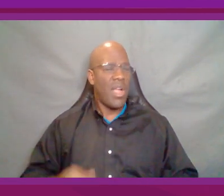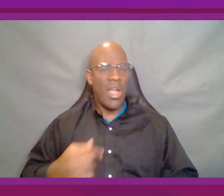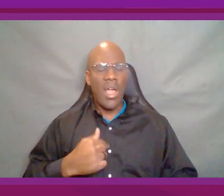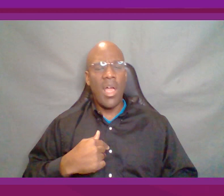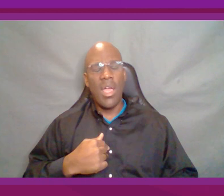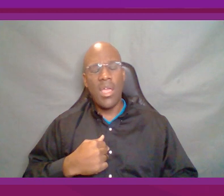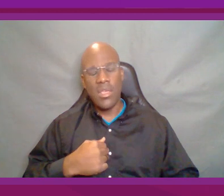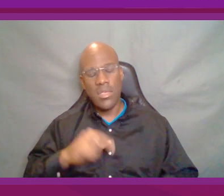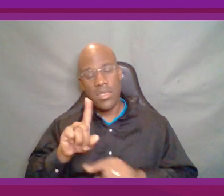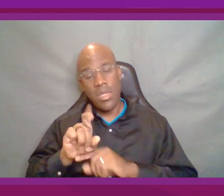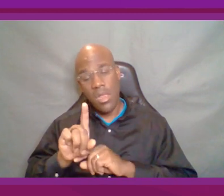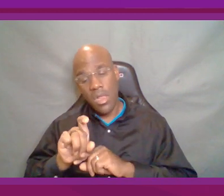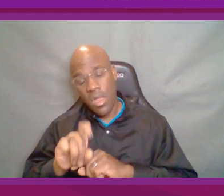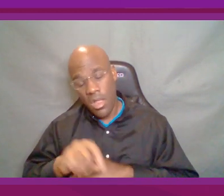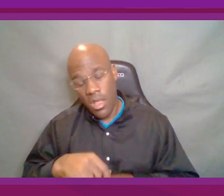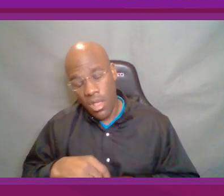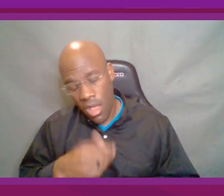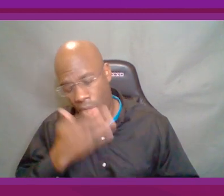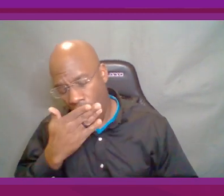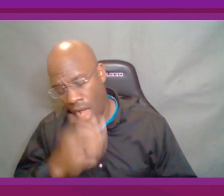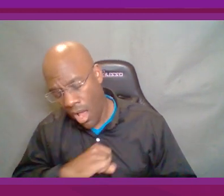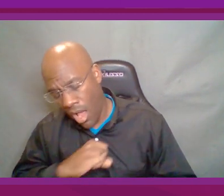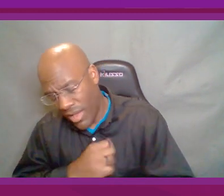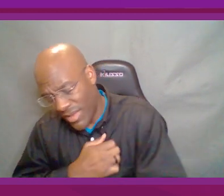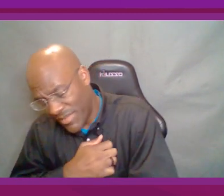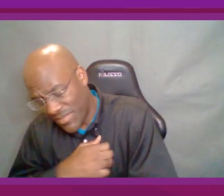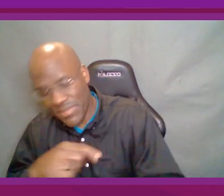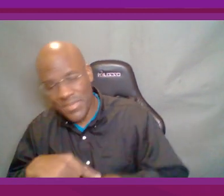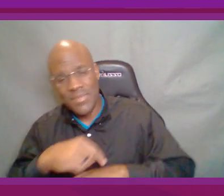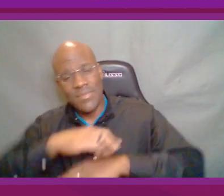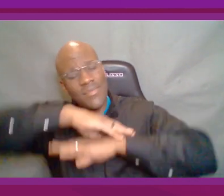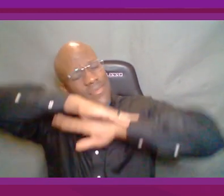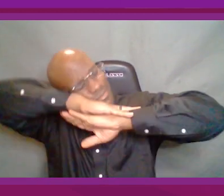drug myself to the office, laid on my desk, and waited an hour for him to come in and go